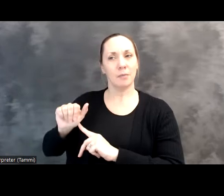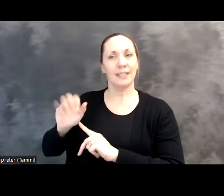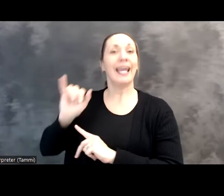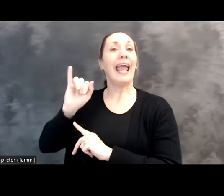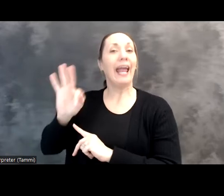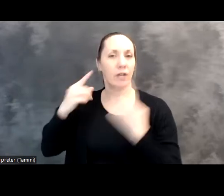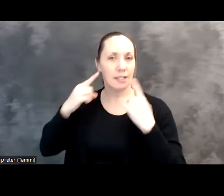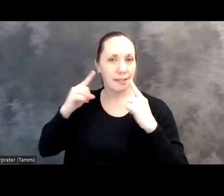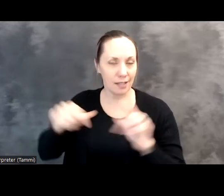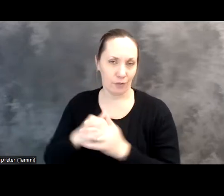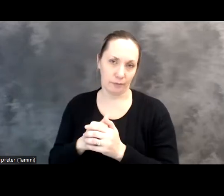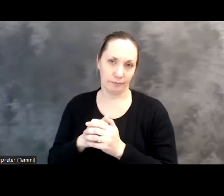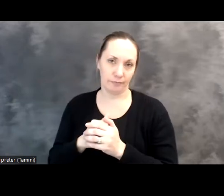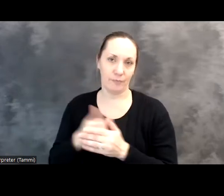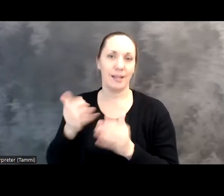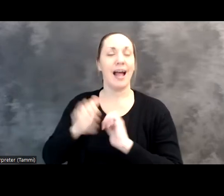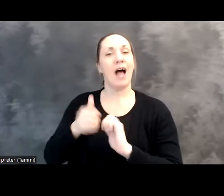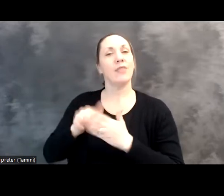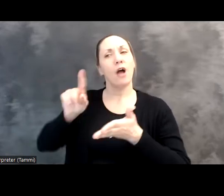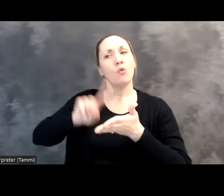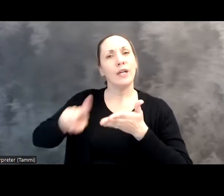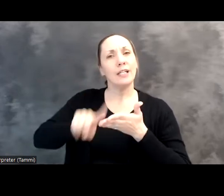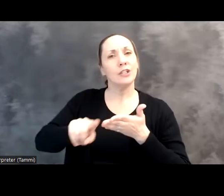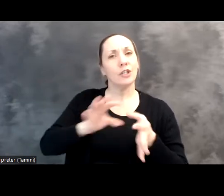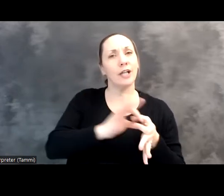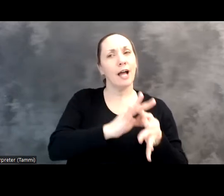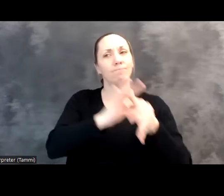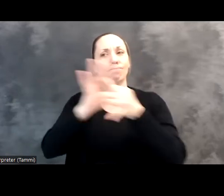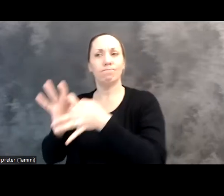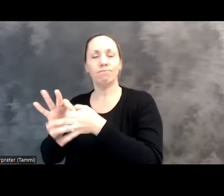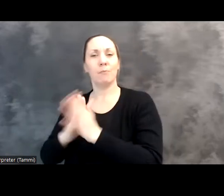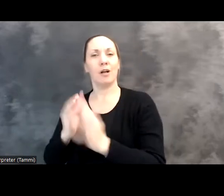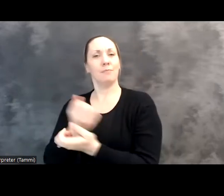by describing the future benefits for Persons with Disabilities if